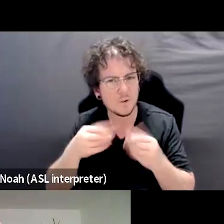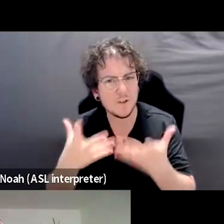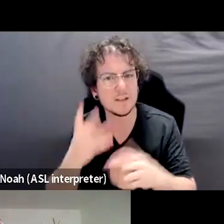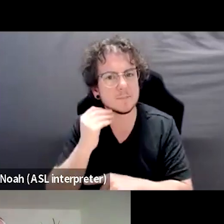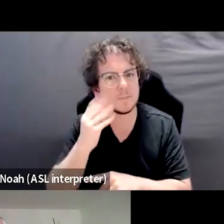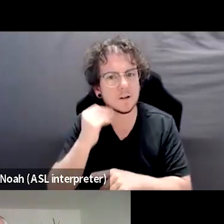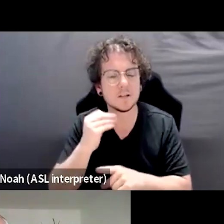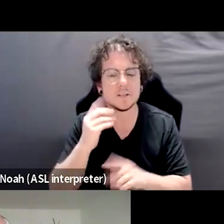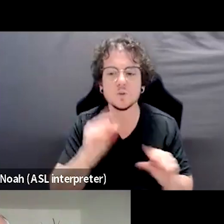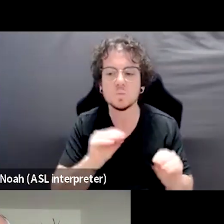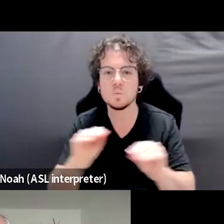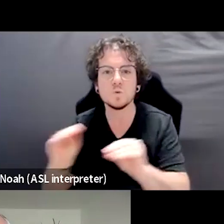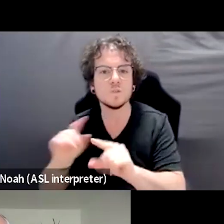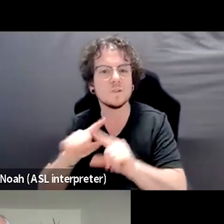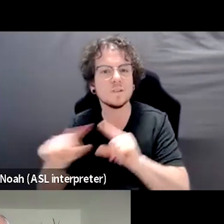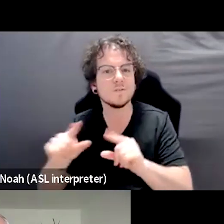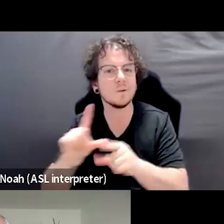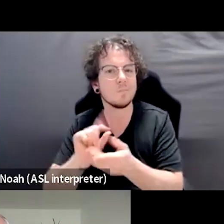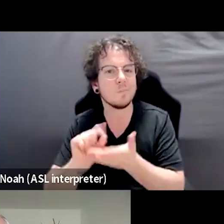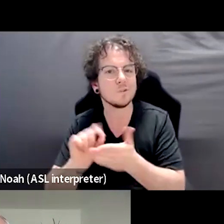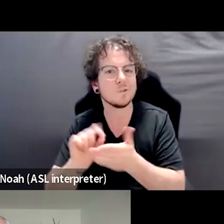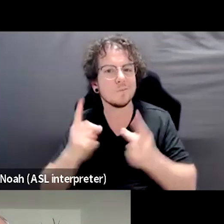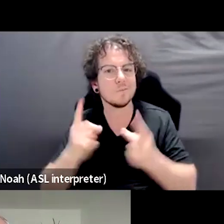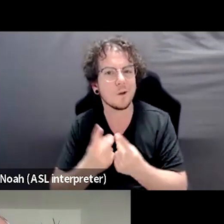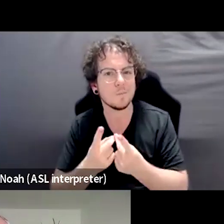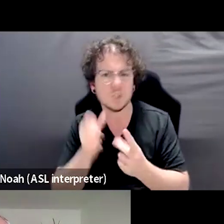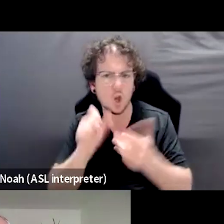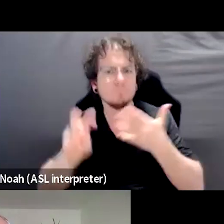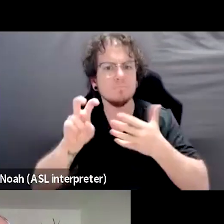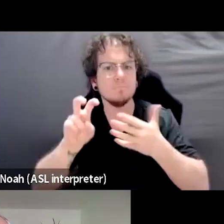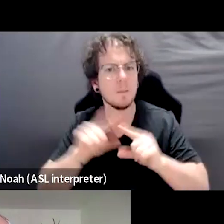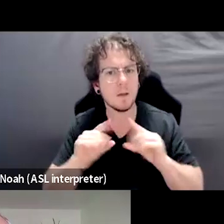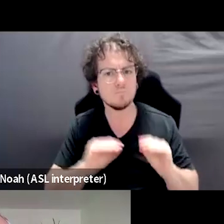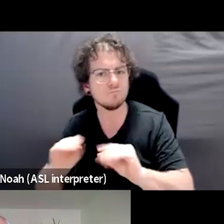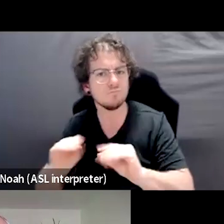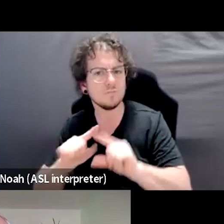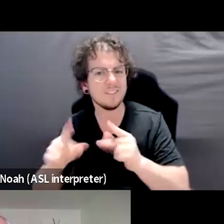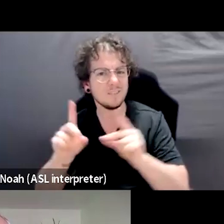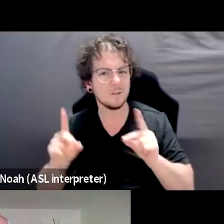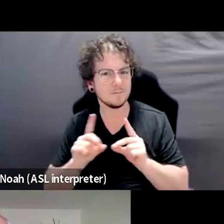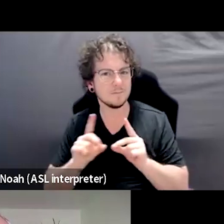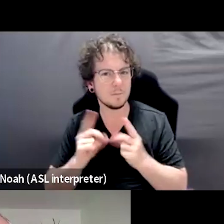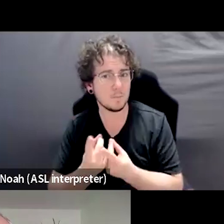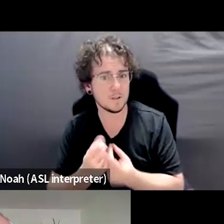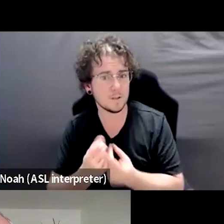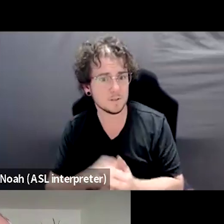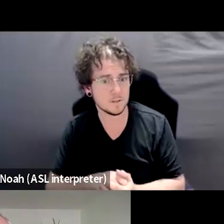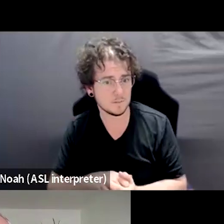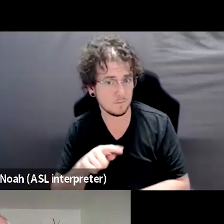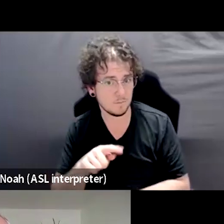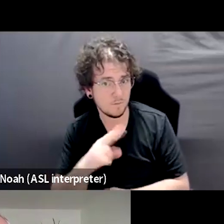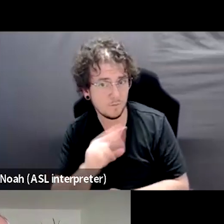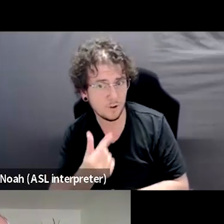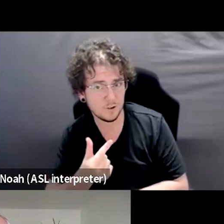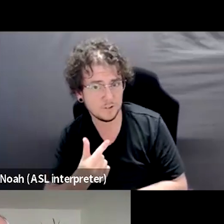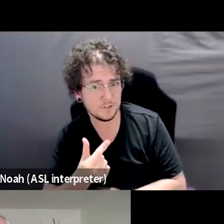publishing departments? Phuong, since you're the first one on my screen, would you mind?